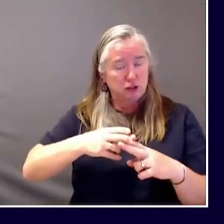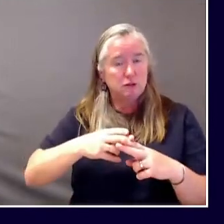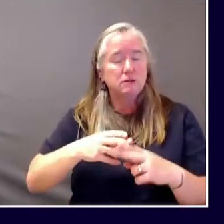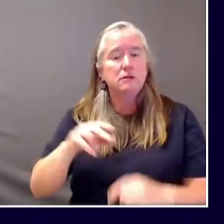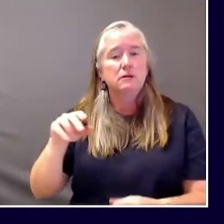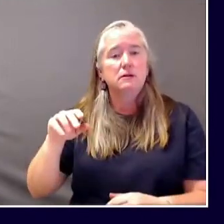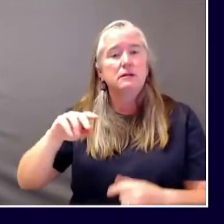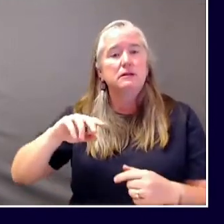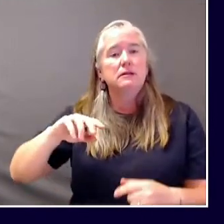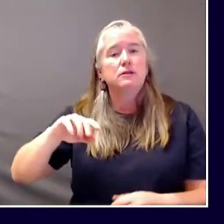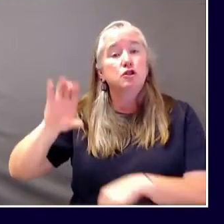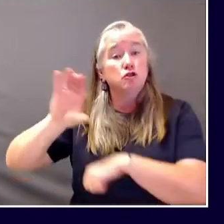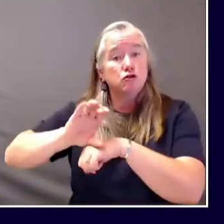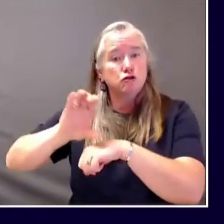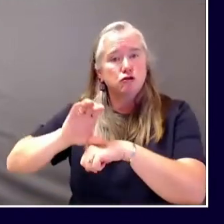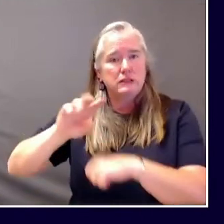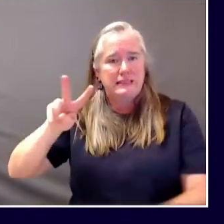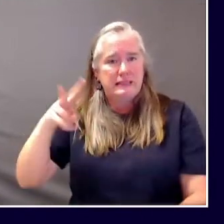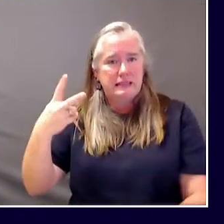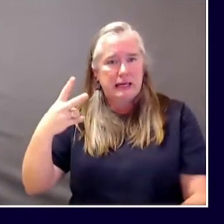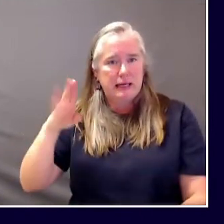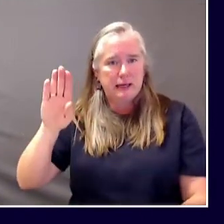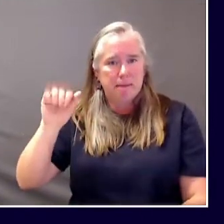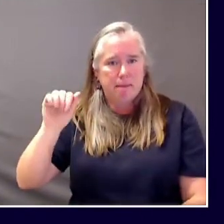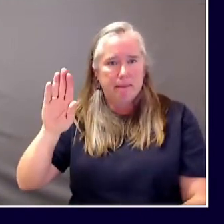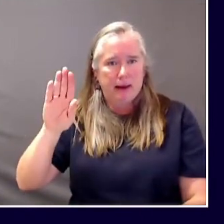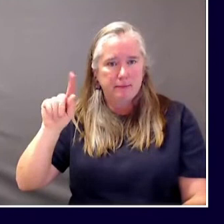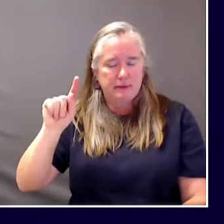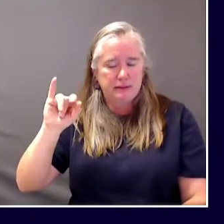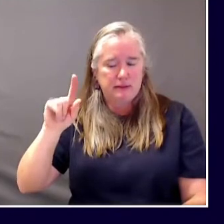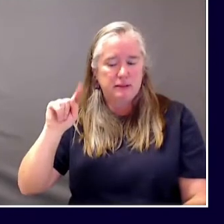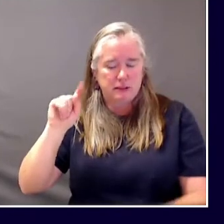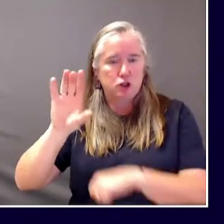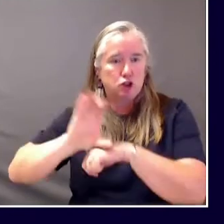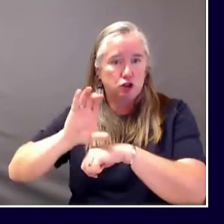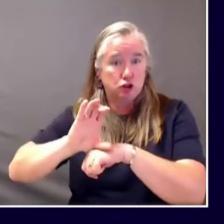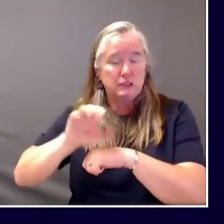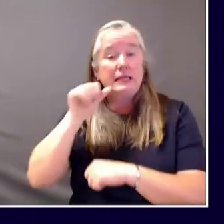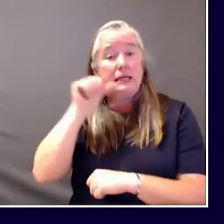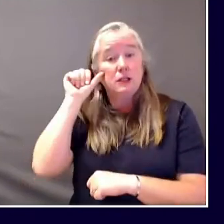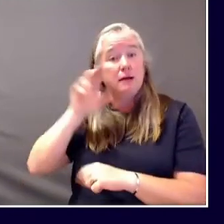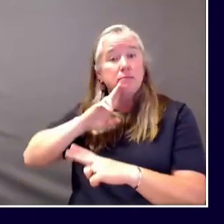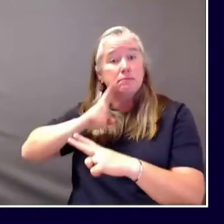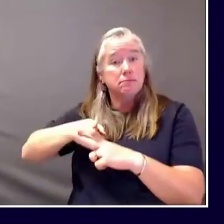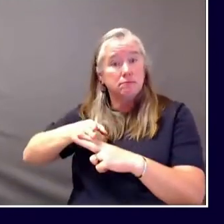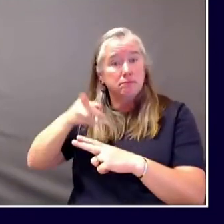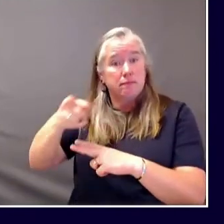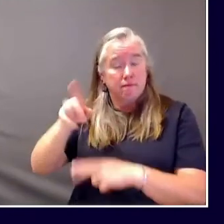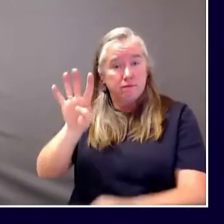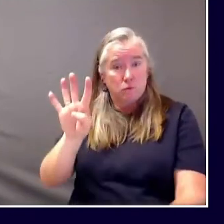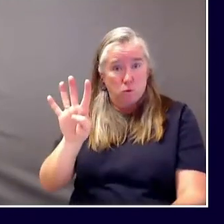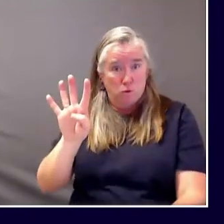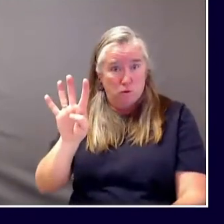the second Baptist church